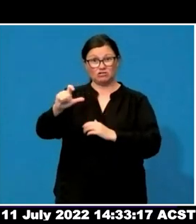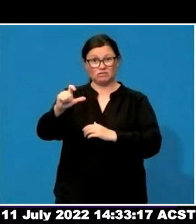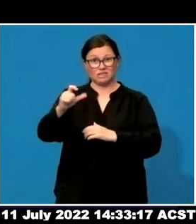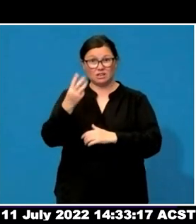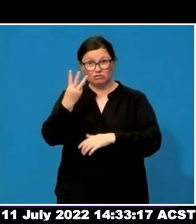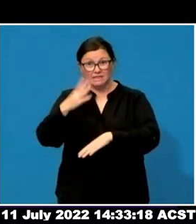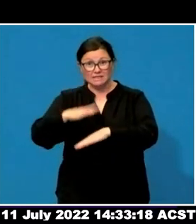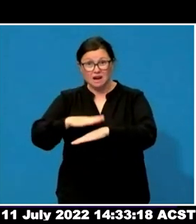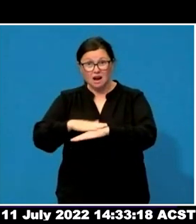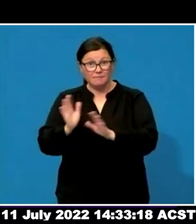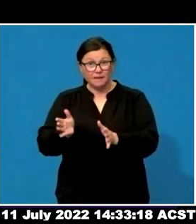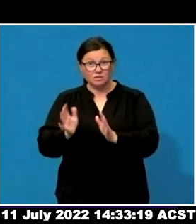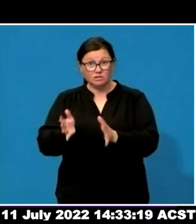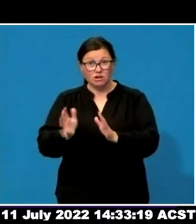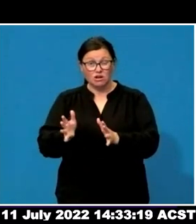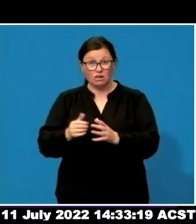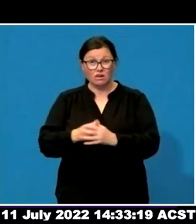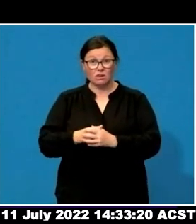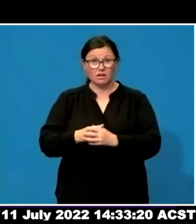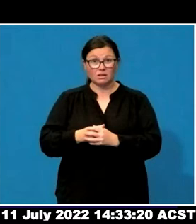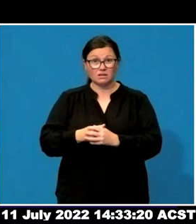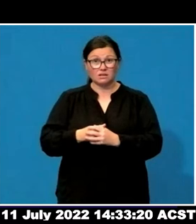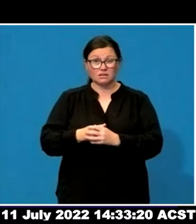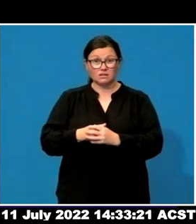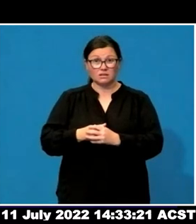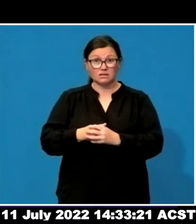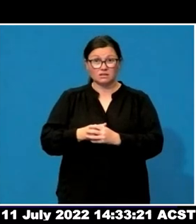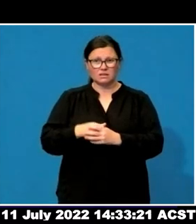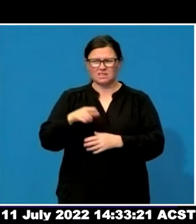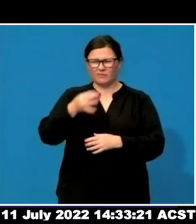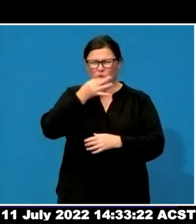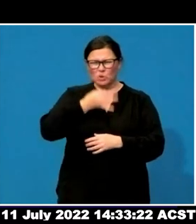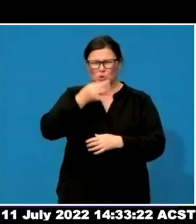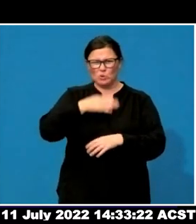Yes, it is. MR GRIFFIN: That seems an extraordinary few number of times to go back